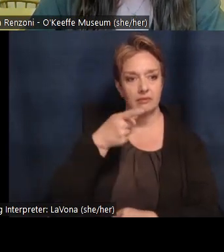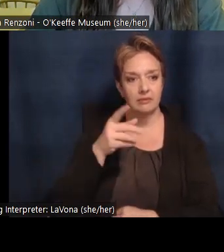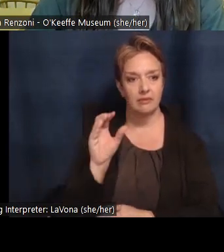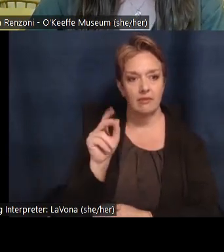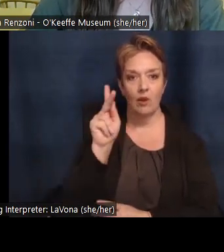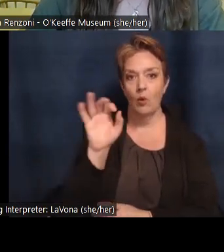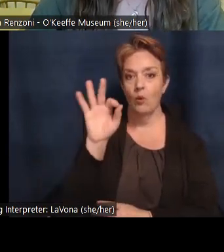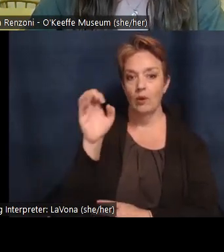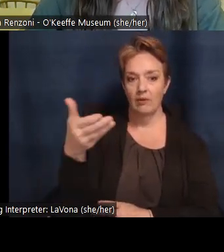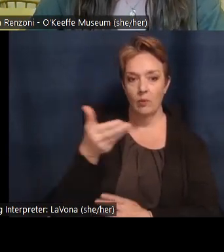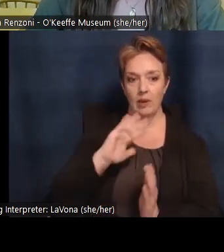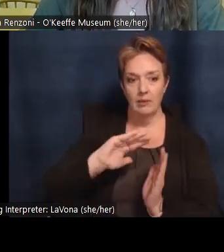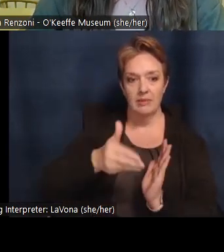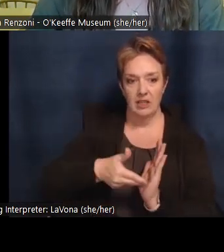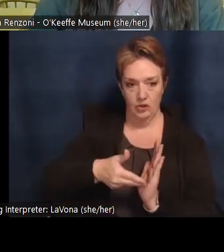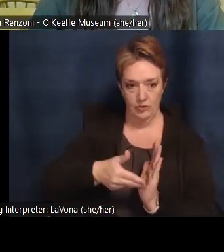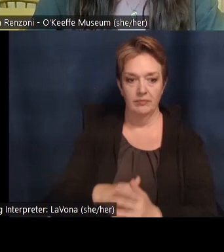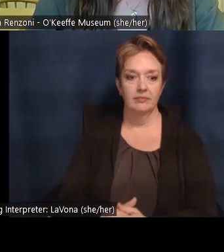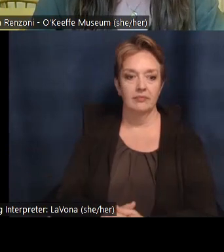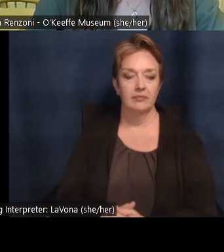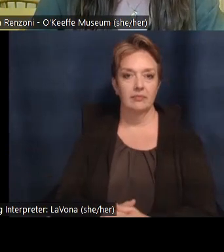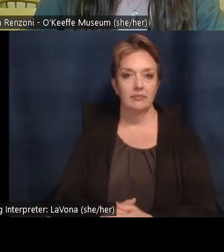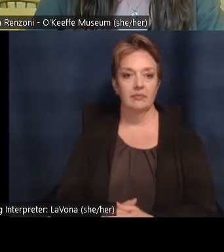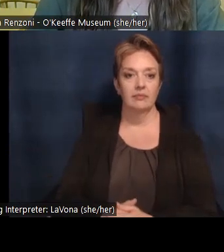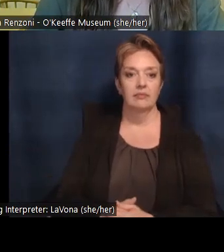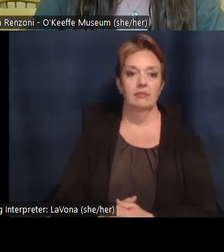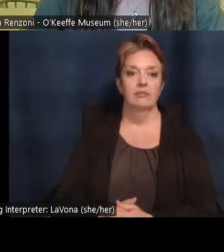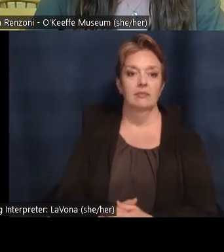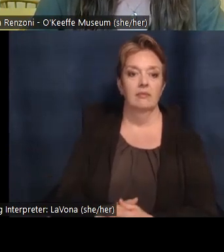and if you were to visit us, you would be checking in at the Welcome Center,